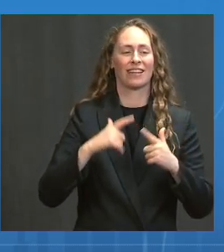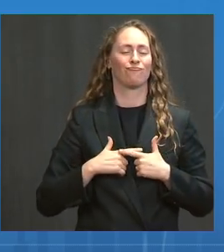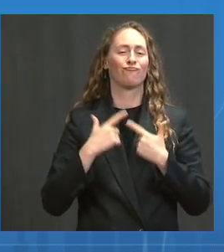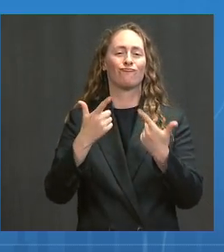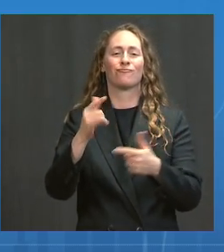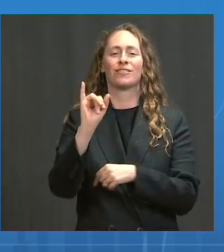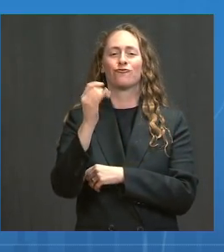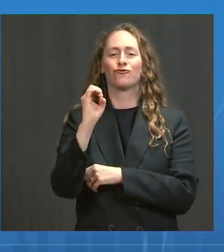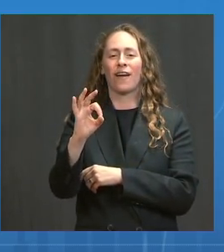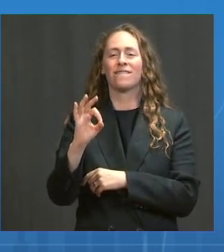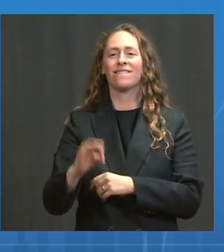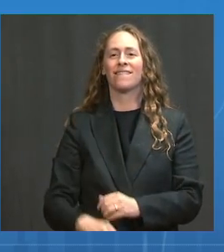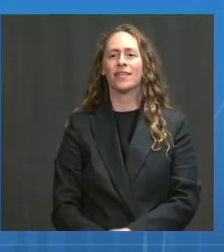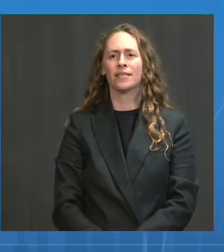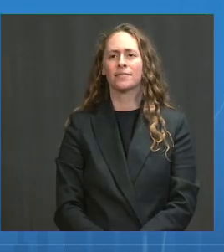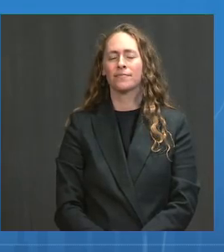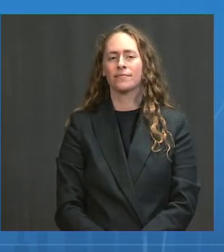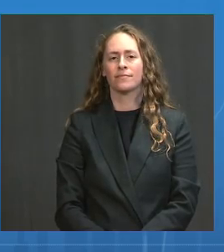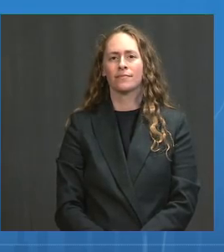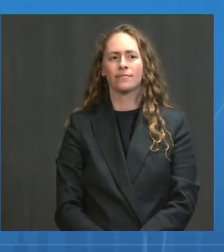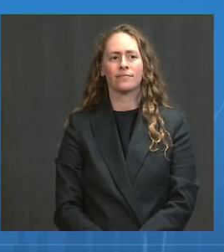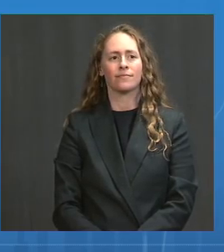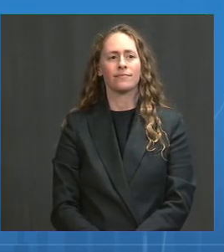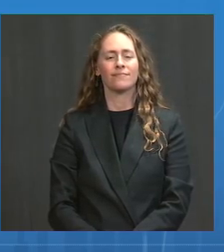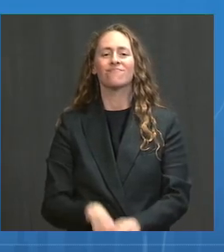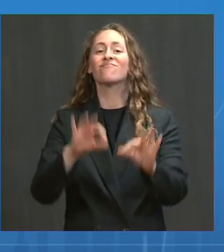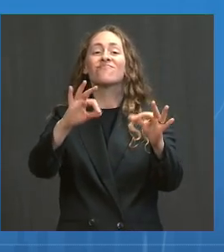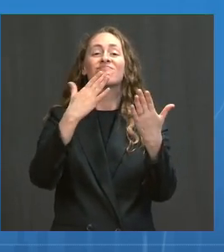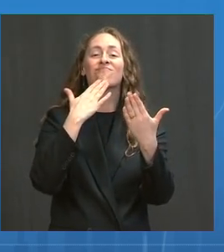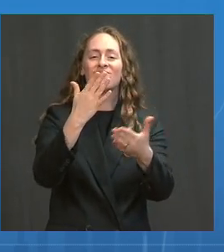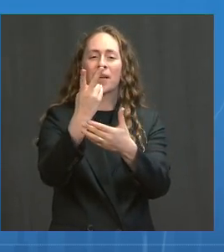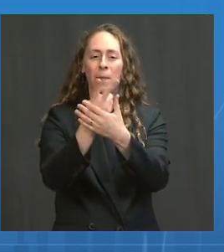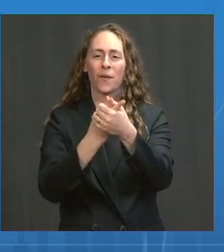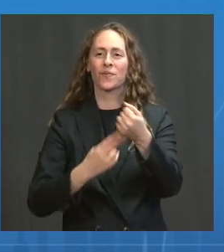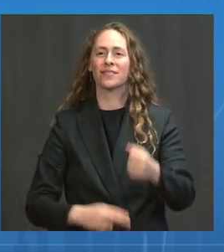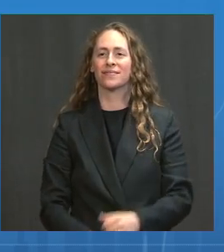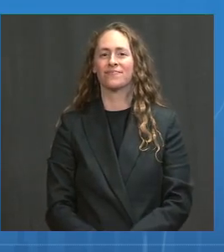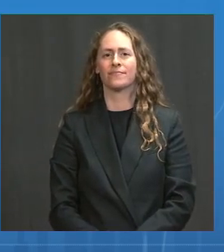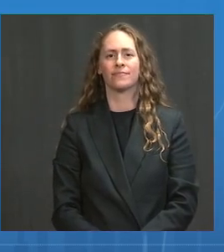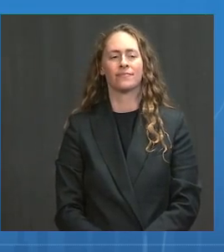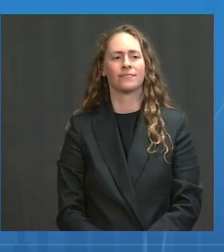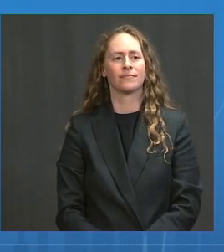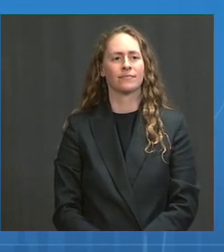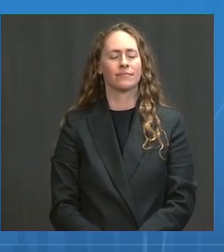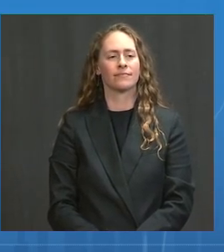Mr. Zients: Well, thank you, Dr. Walensky and Dr. Fauci. As both Dr. Walensky and Dr. Fauci just made clear,